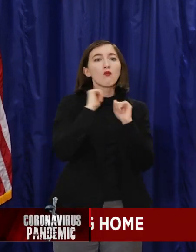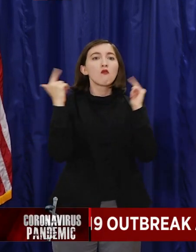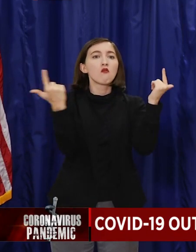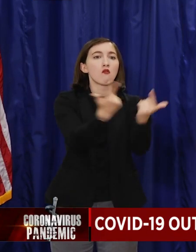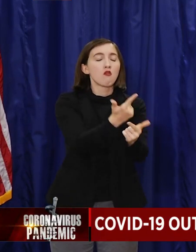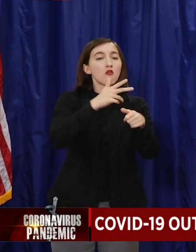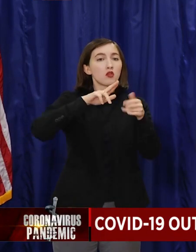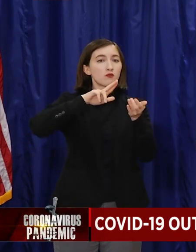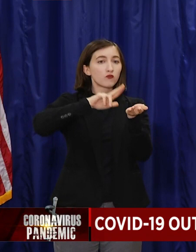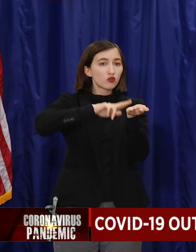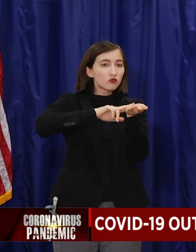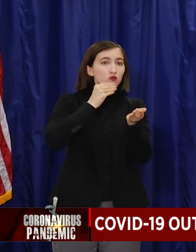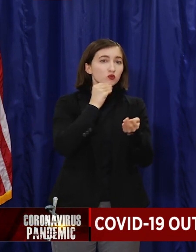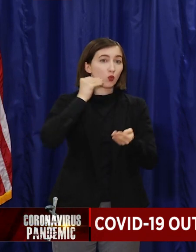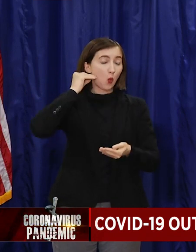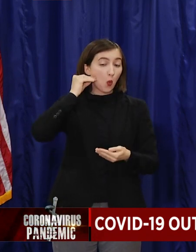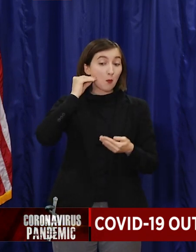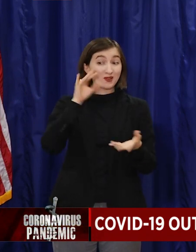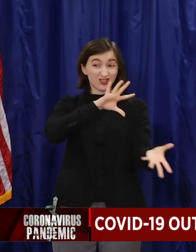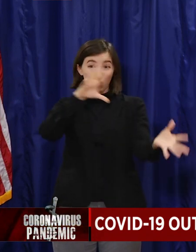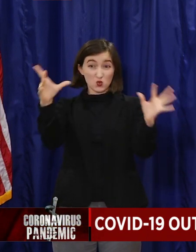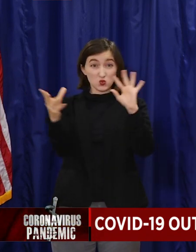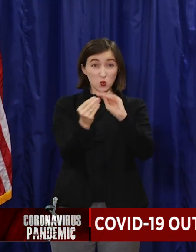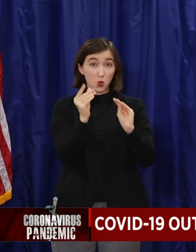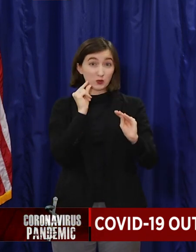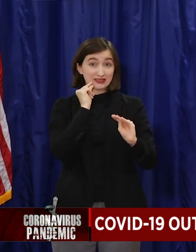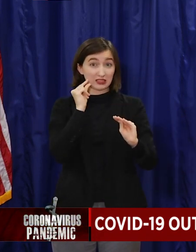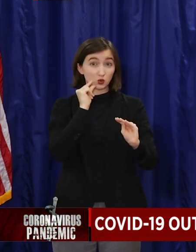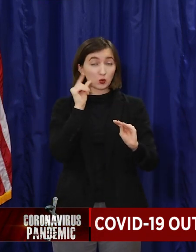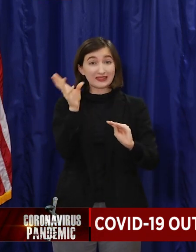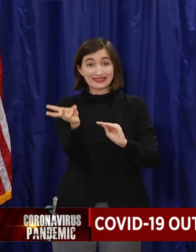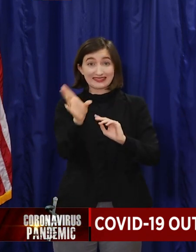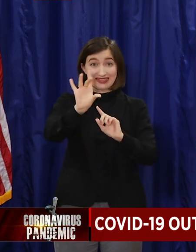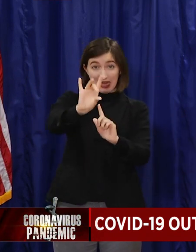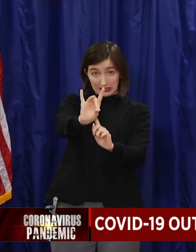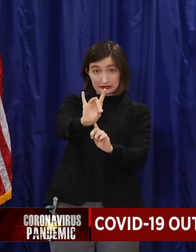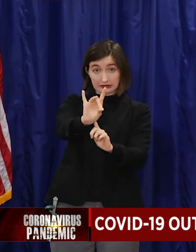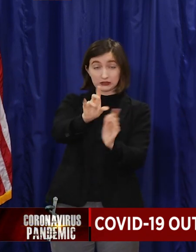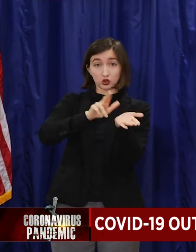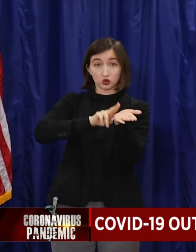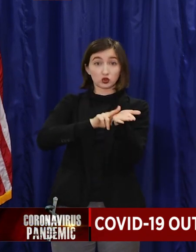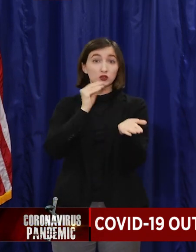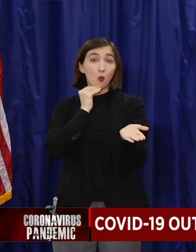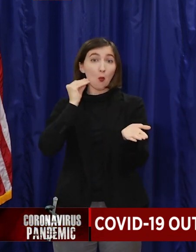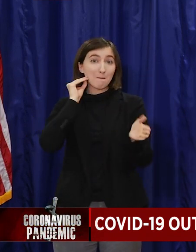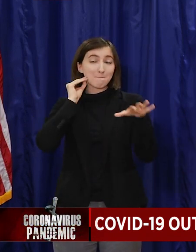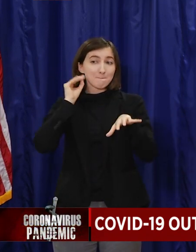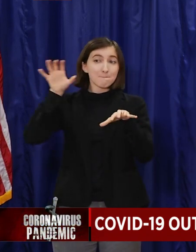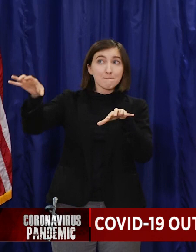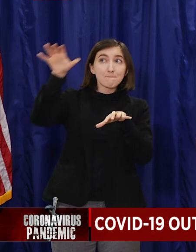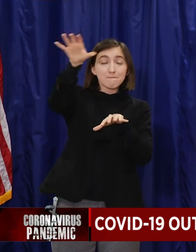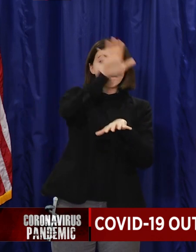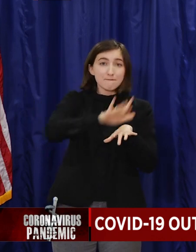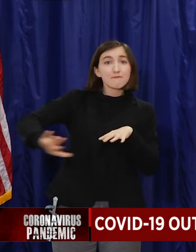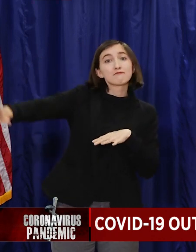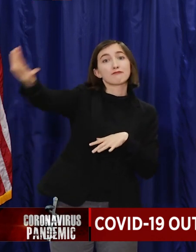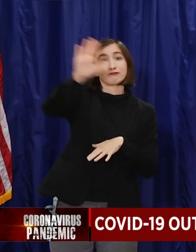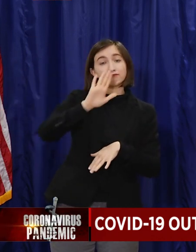TO HAVE A CHANCE. THE CATCH MEMPHIS FOR THE 8TH AND FINAL PLAYOFF SPOT IN THE WESTERN CONFERENCE. >> VIRTUAL REALITY RACING IS A BIG HIT FOR NASCAR ZONE NBA, 2